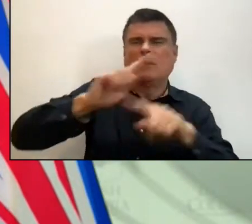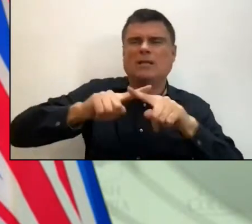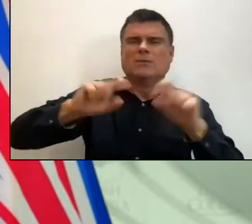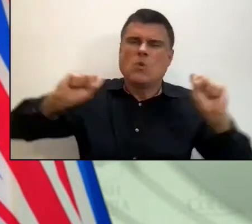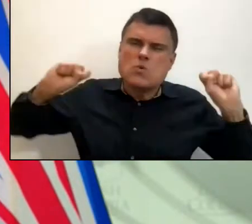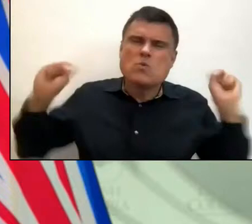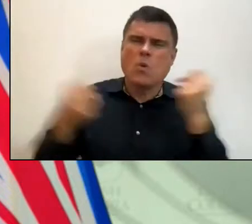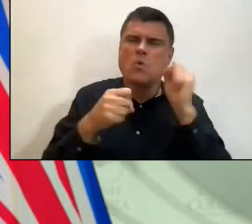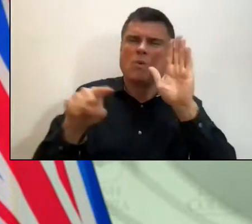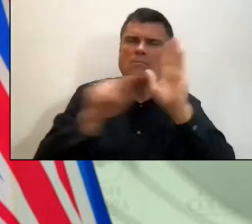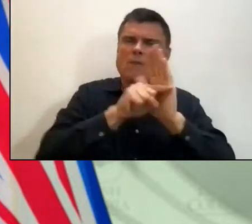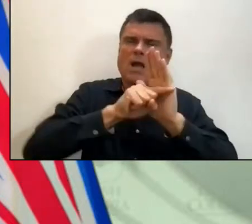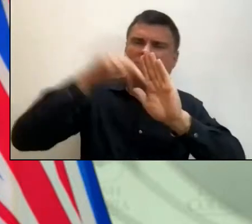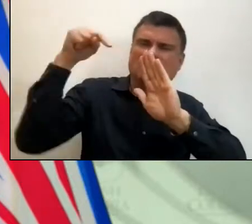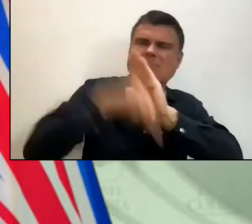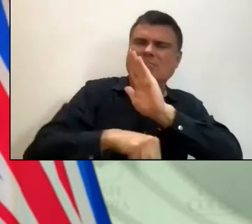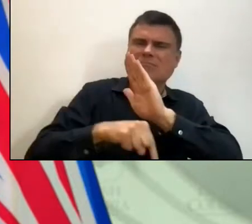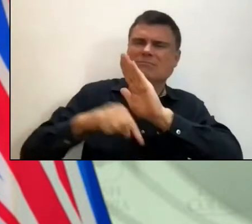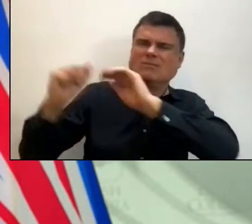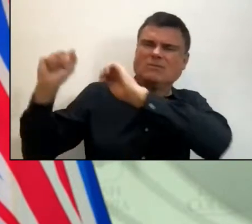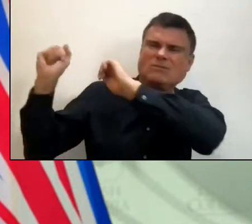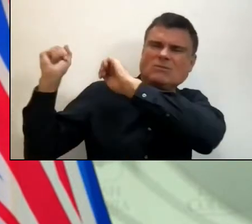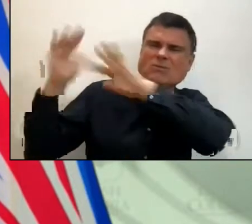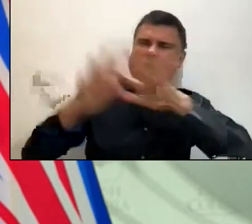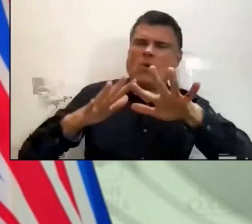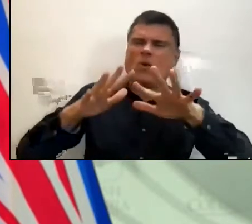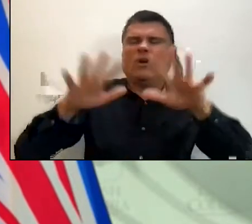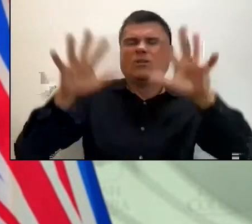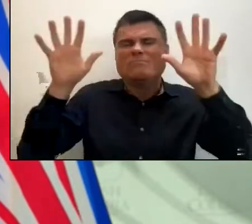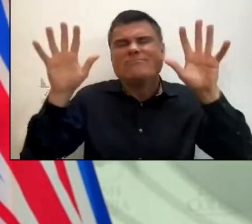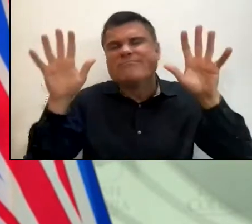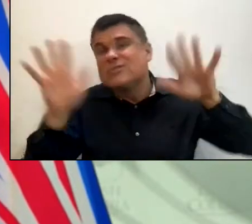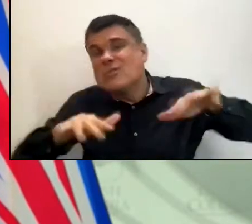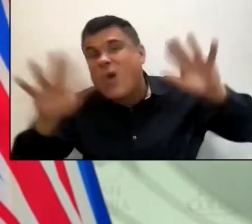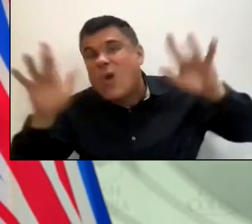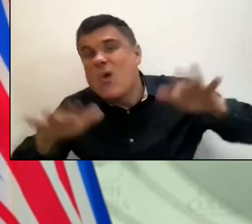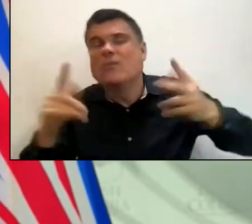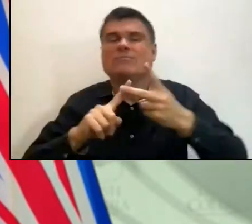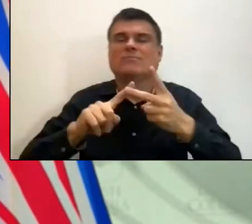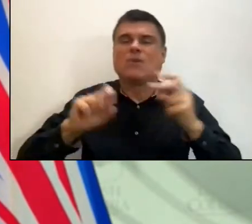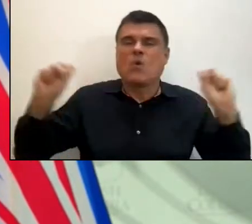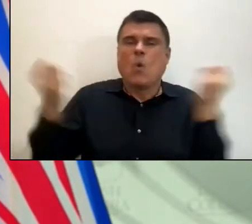rain and cold weather are likely inany parts of B.C. between now and New Year's case.